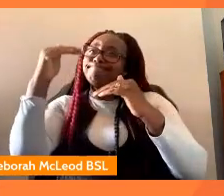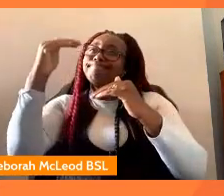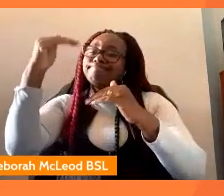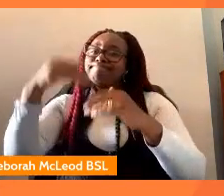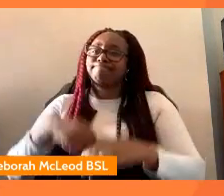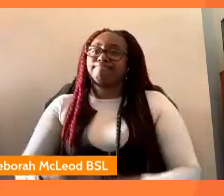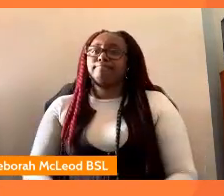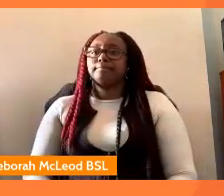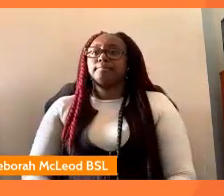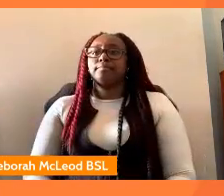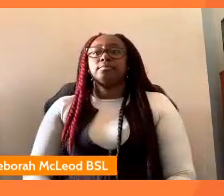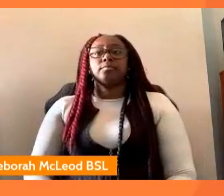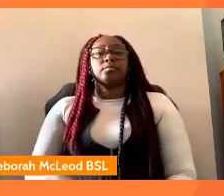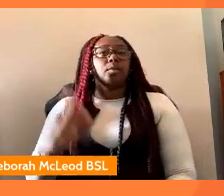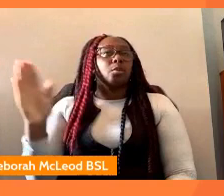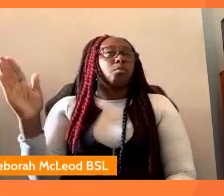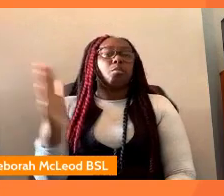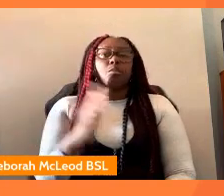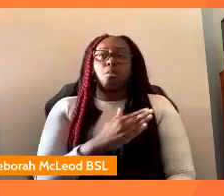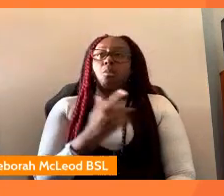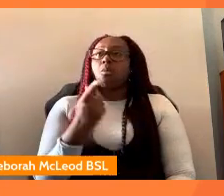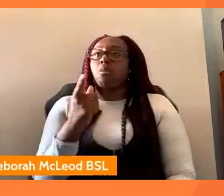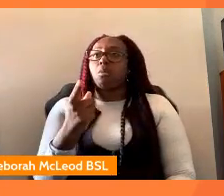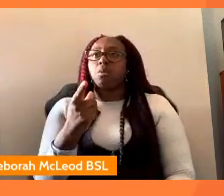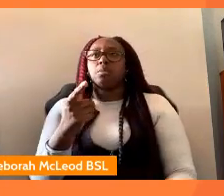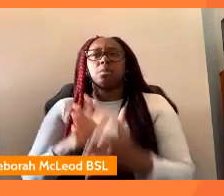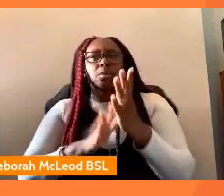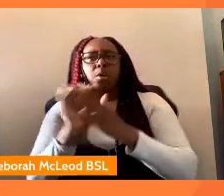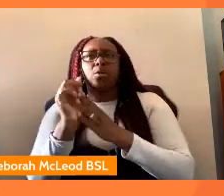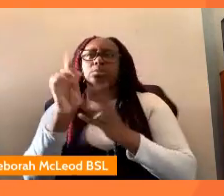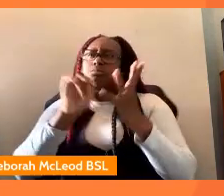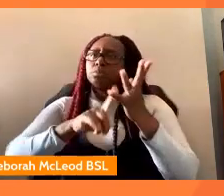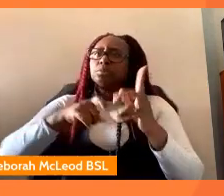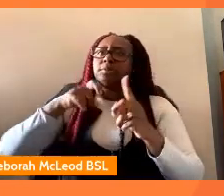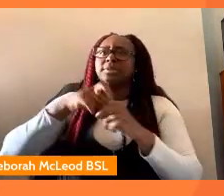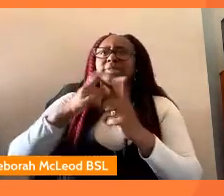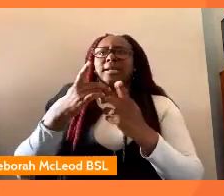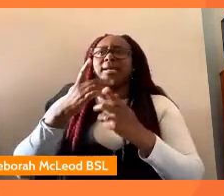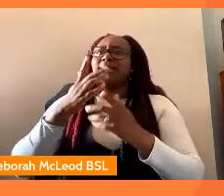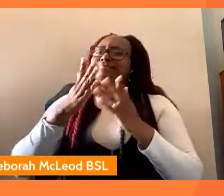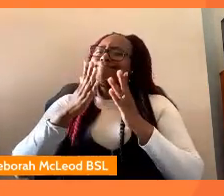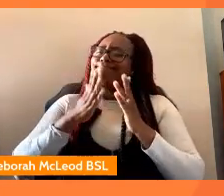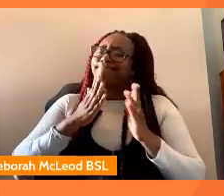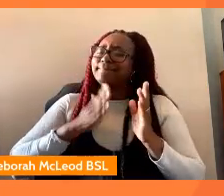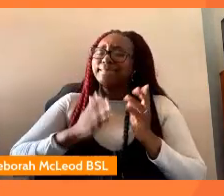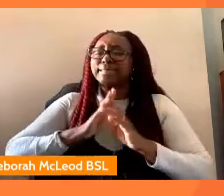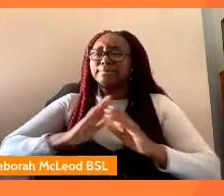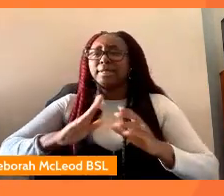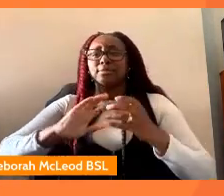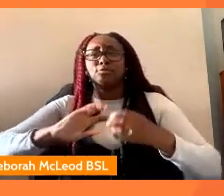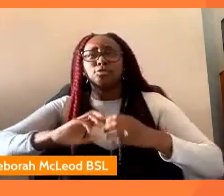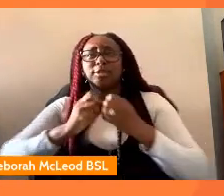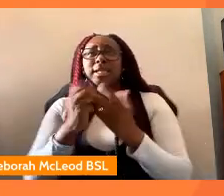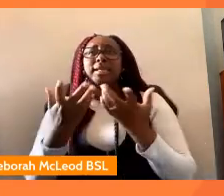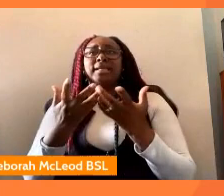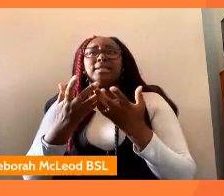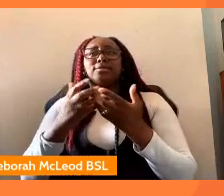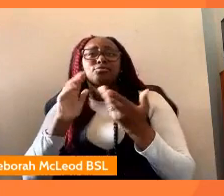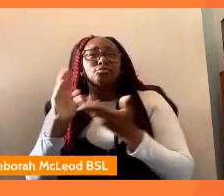And all of this is to say that culture in the UK needs the space to do what they do best, which is to create and showcase great creativity.